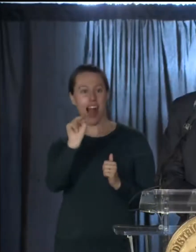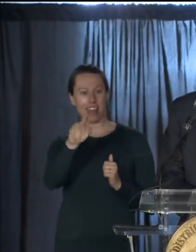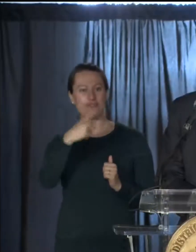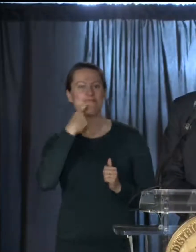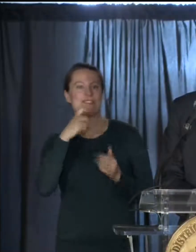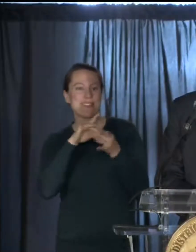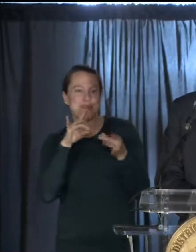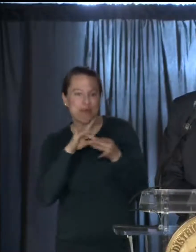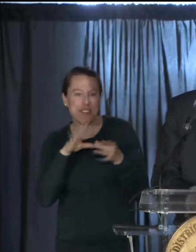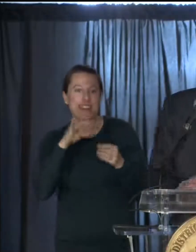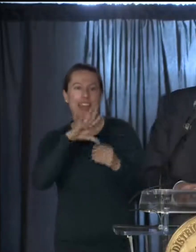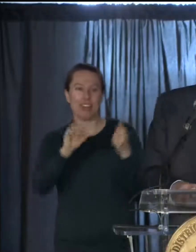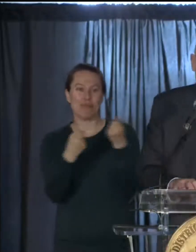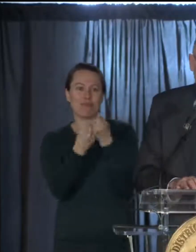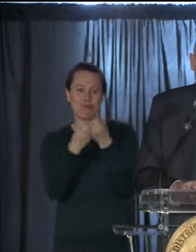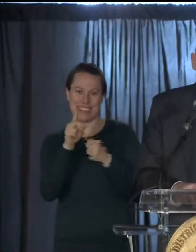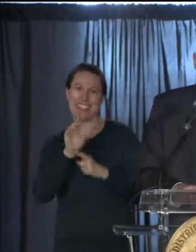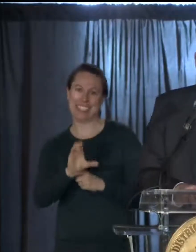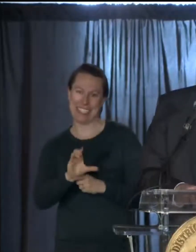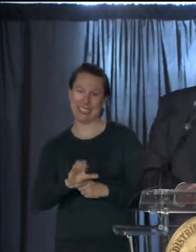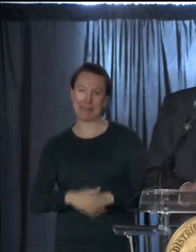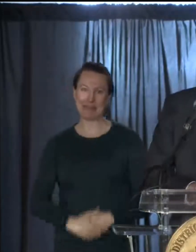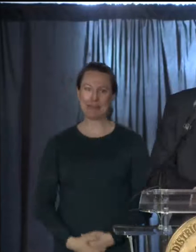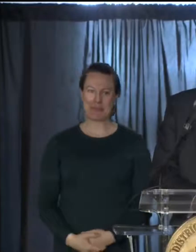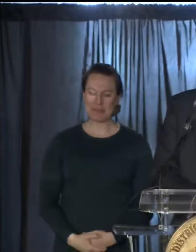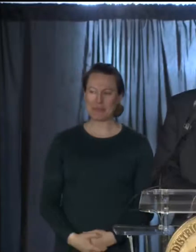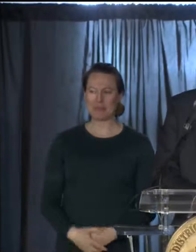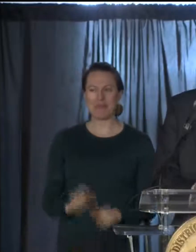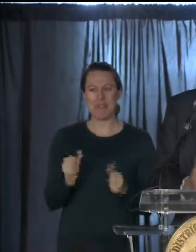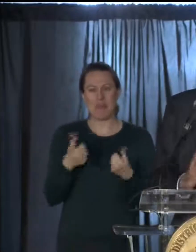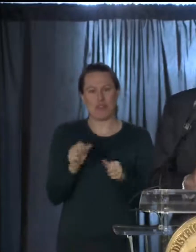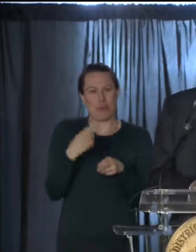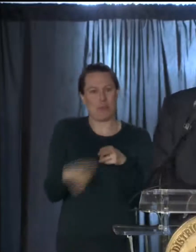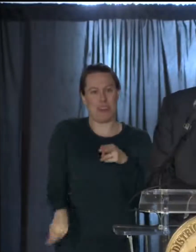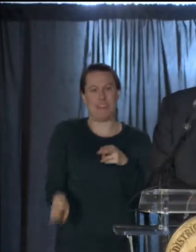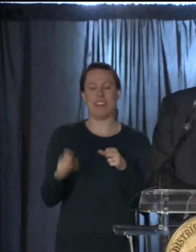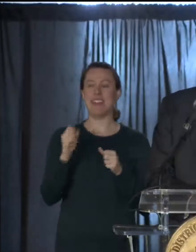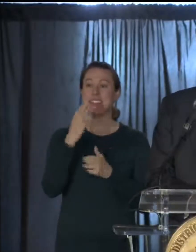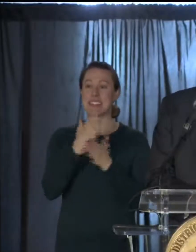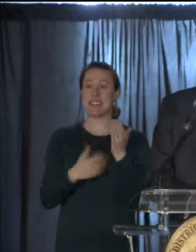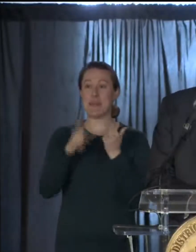FOR THE DISTRICT. I'M GOING TO TRY TO BE FAIRLY BRIEF BECAUSE SOME OF US NEED TO GET OUT OF HERE TO GET TO THE